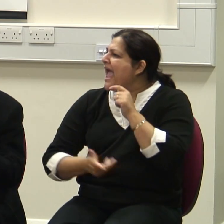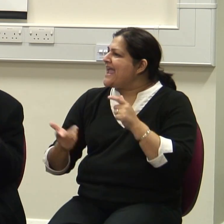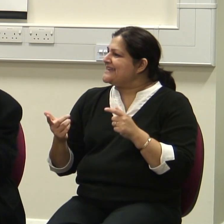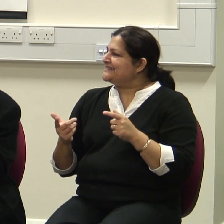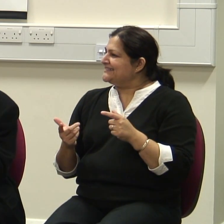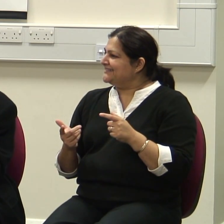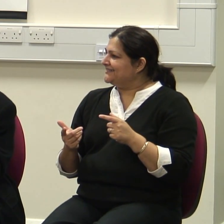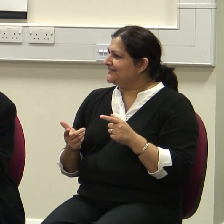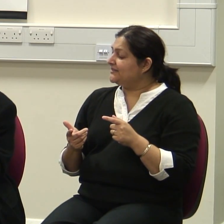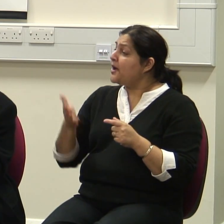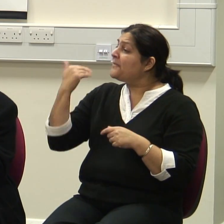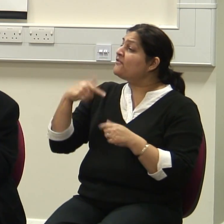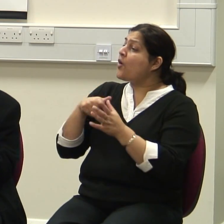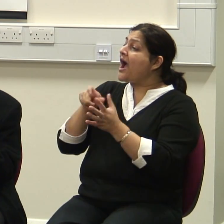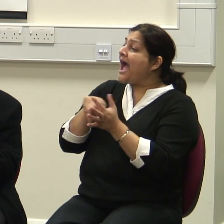by Adam Smith.